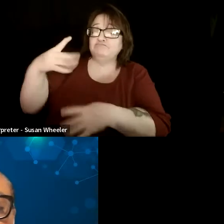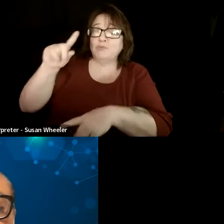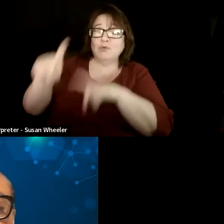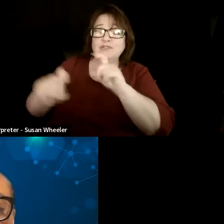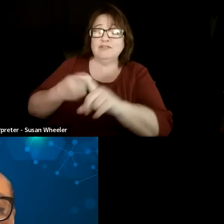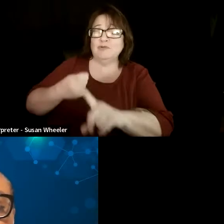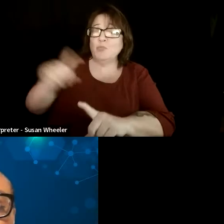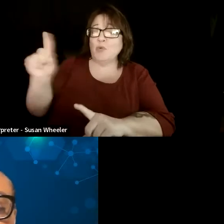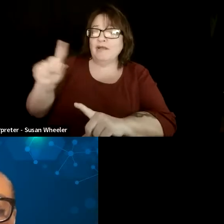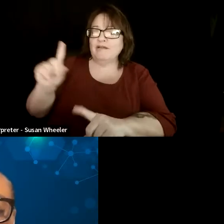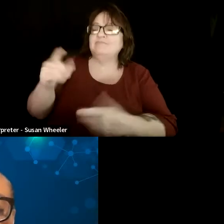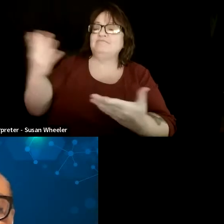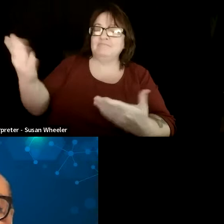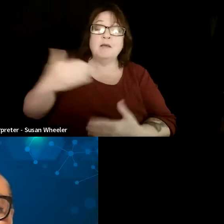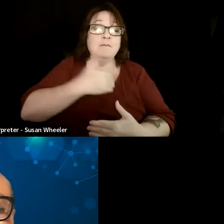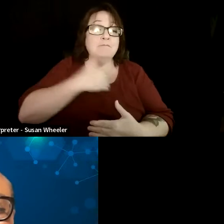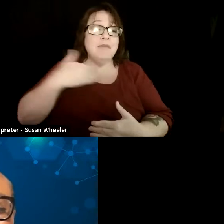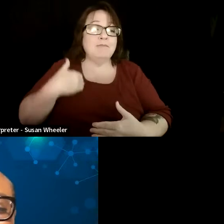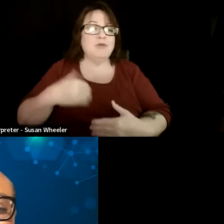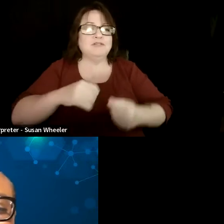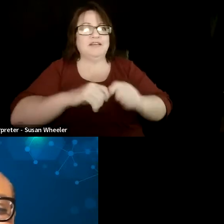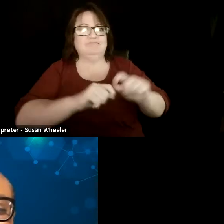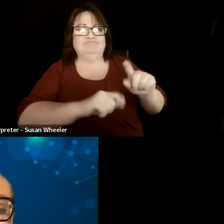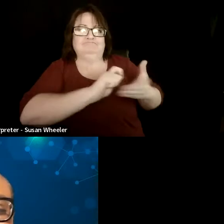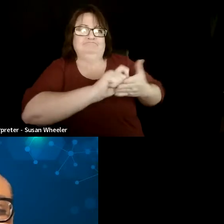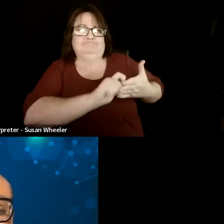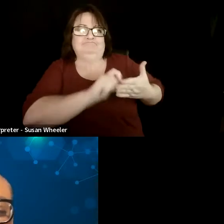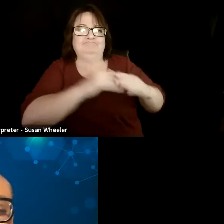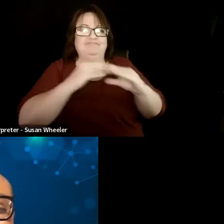and I'm sure many will be familiar to you,